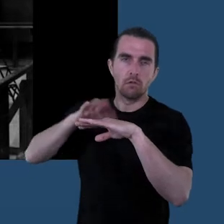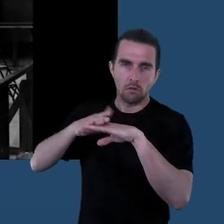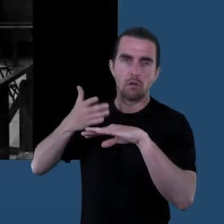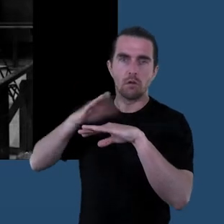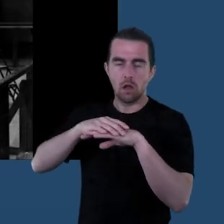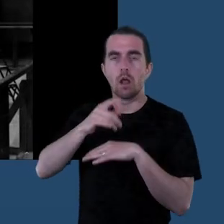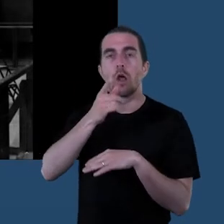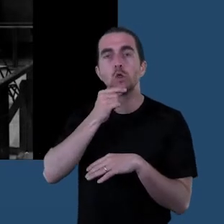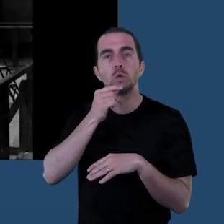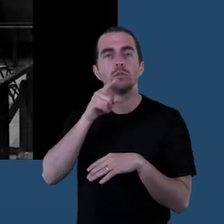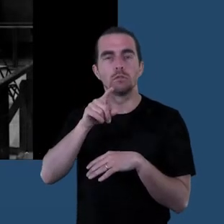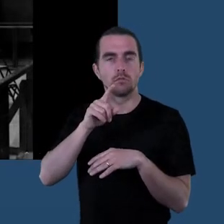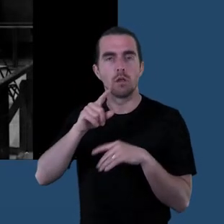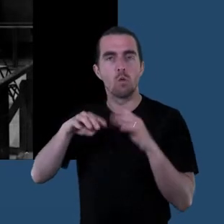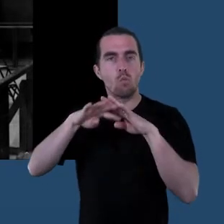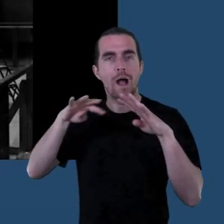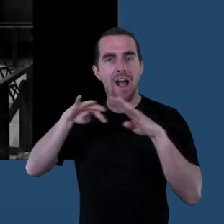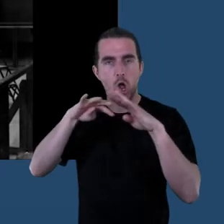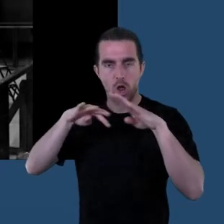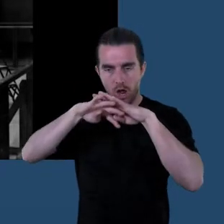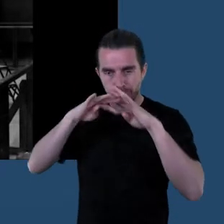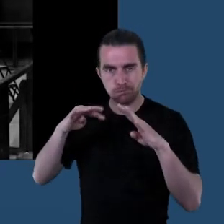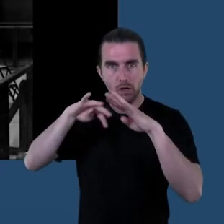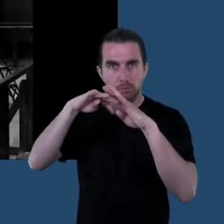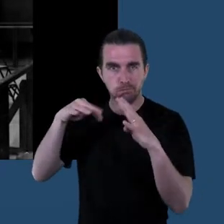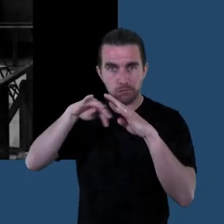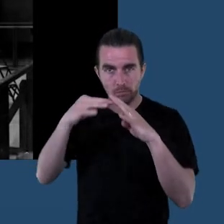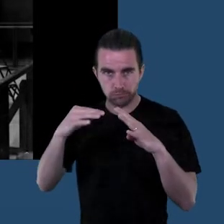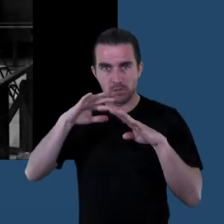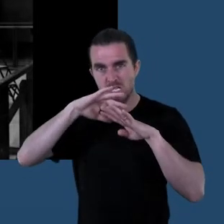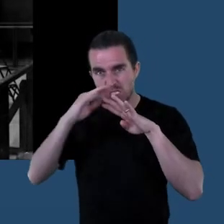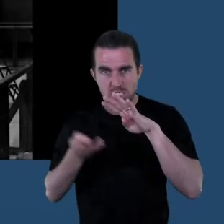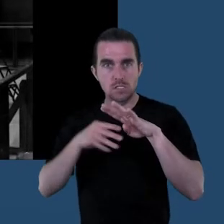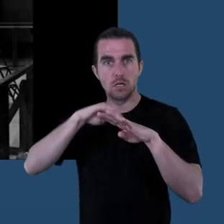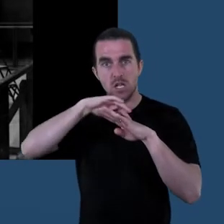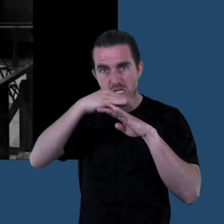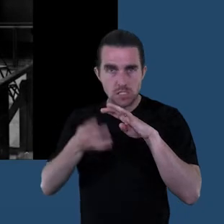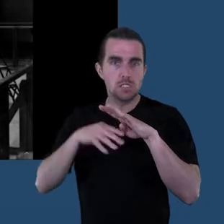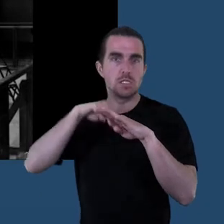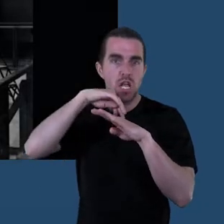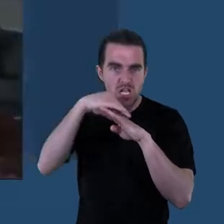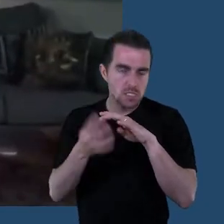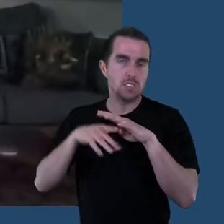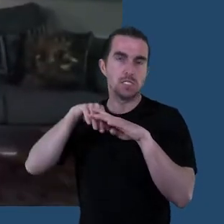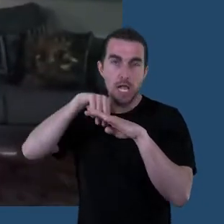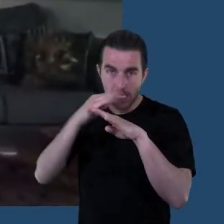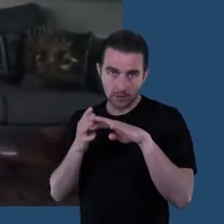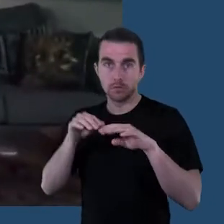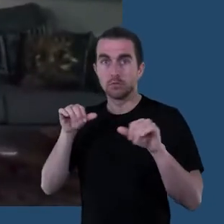of effectively chicken wire, this fine wire mesh. And on top of that, they placed layers and layers